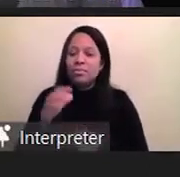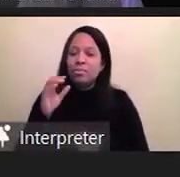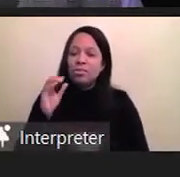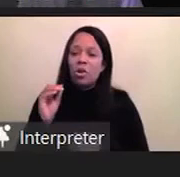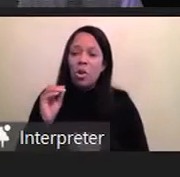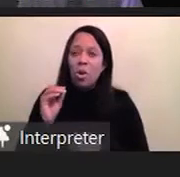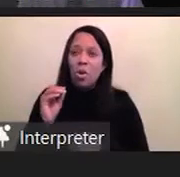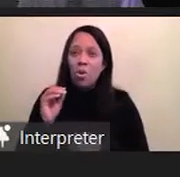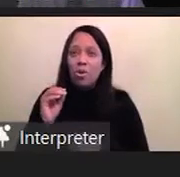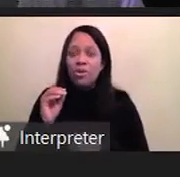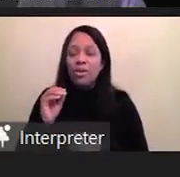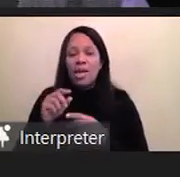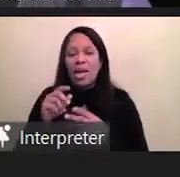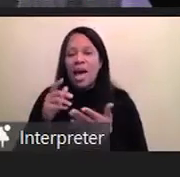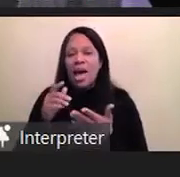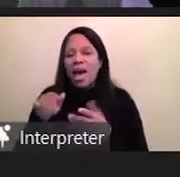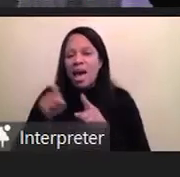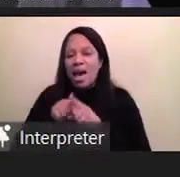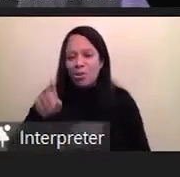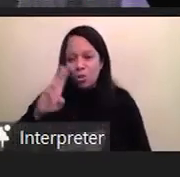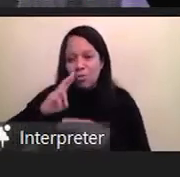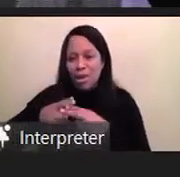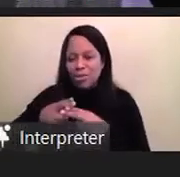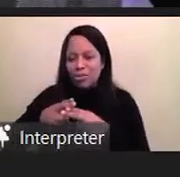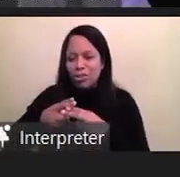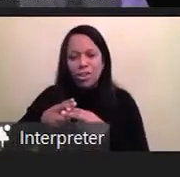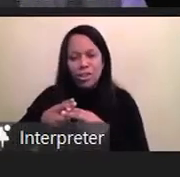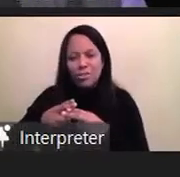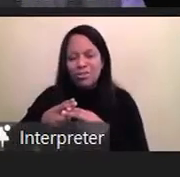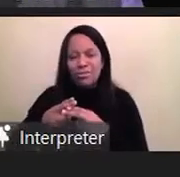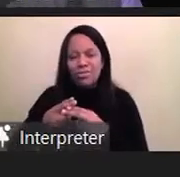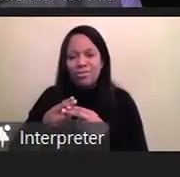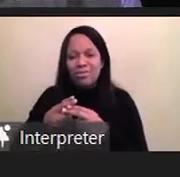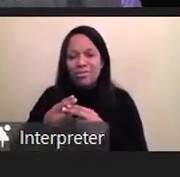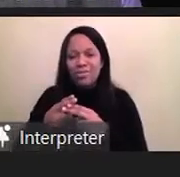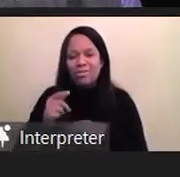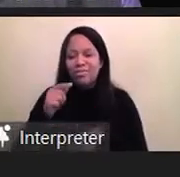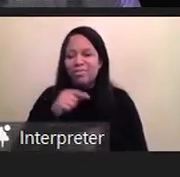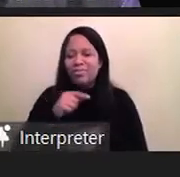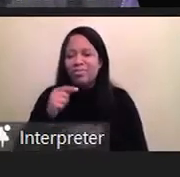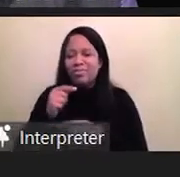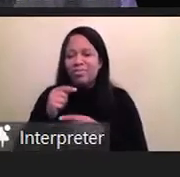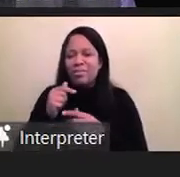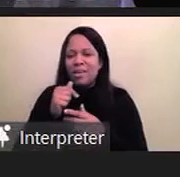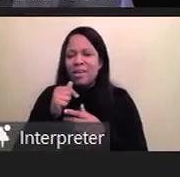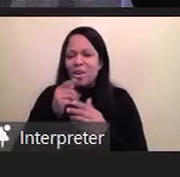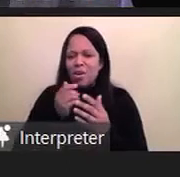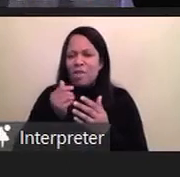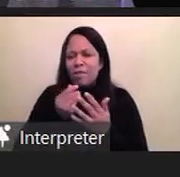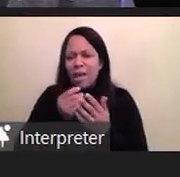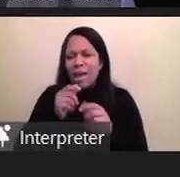Mike, after a few years of proceedings, each of the lawsuits was basically settled.